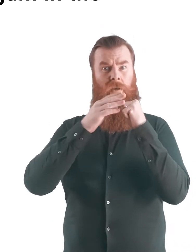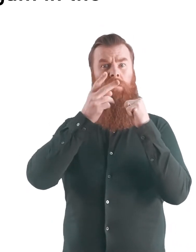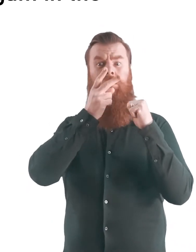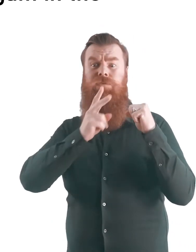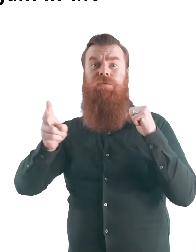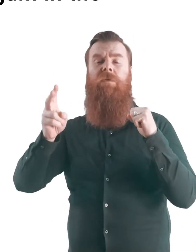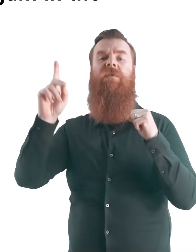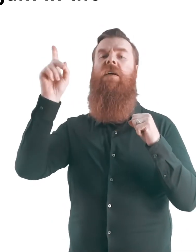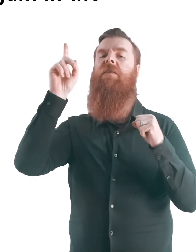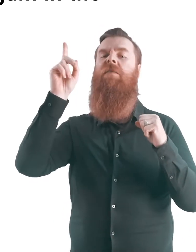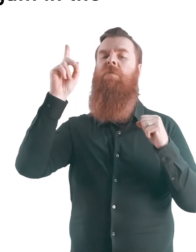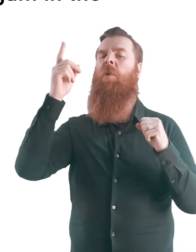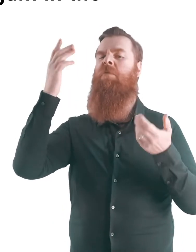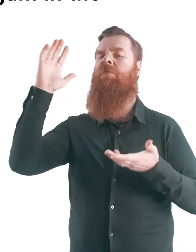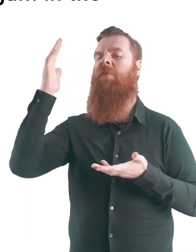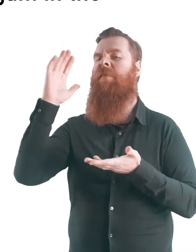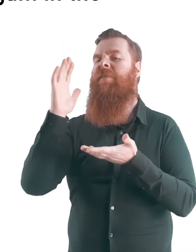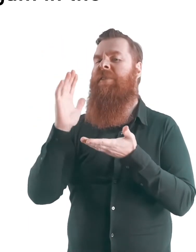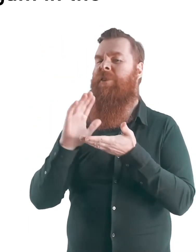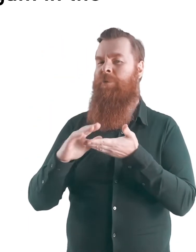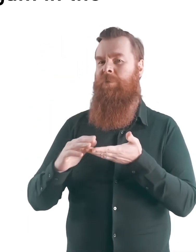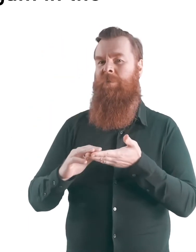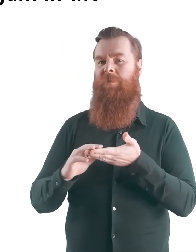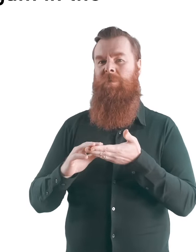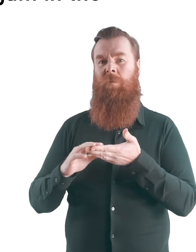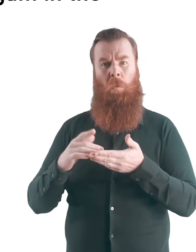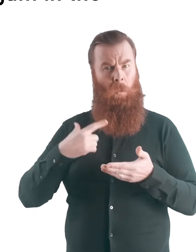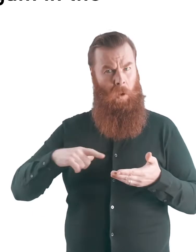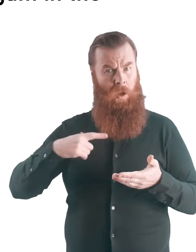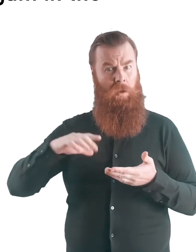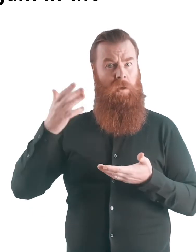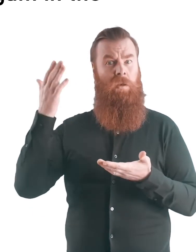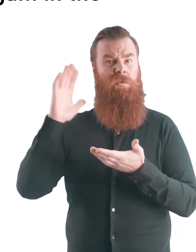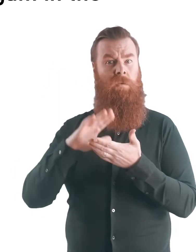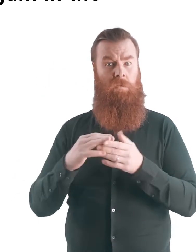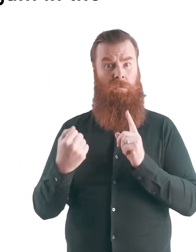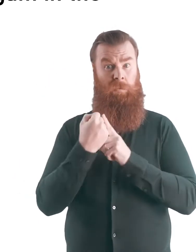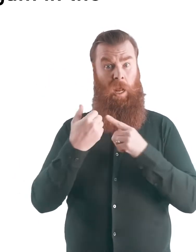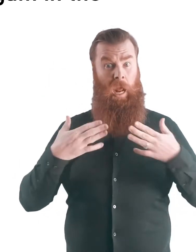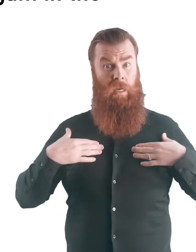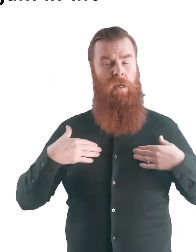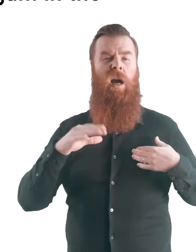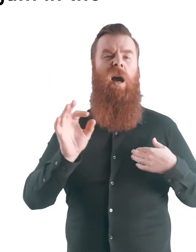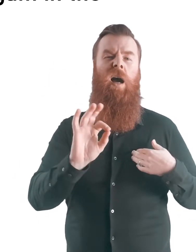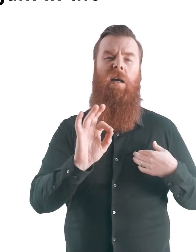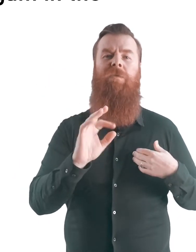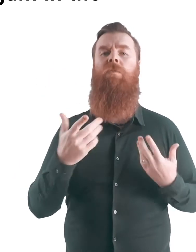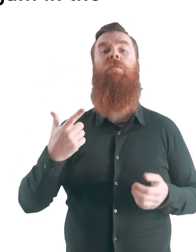Dental amalgam is not used often anymore. This is less to do with harming the body,